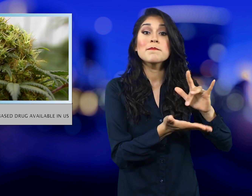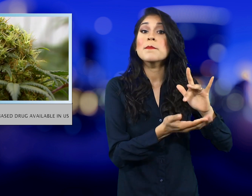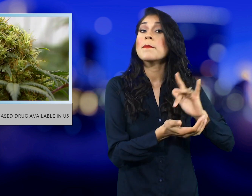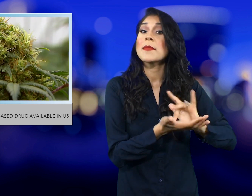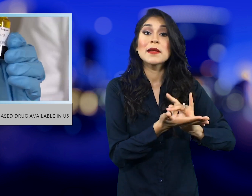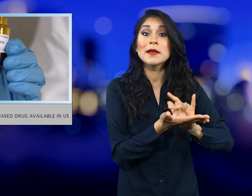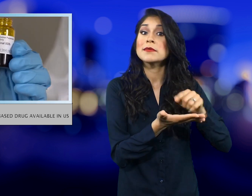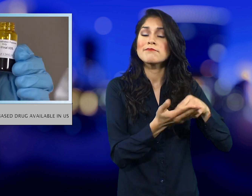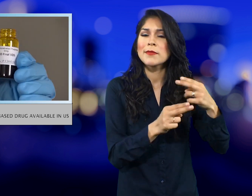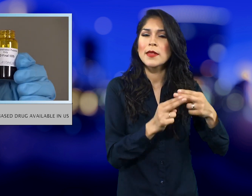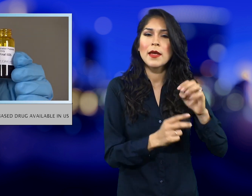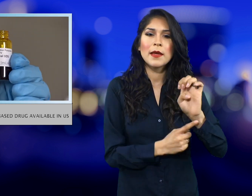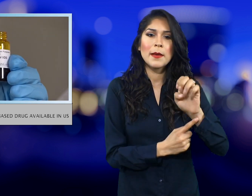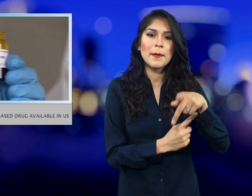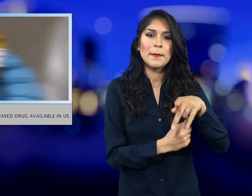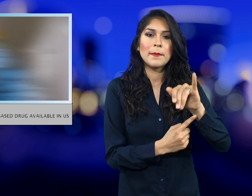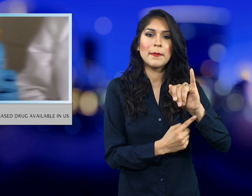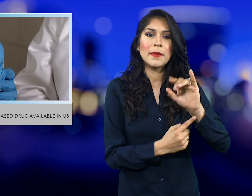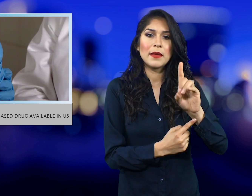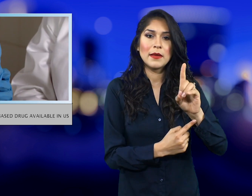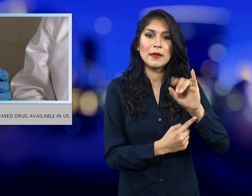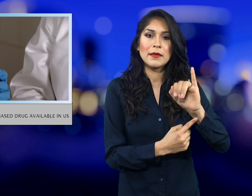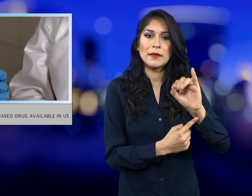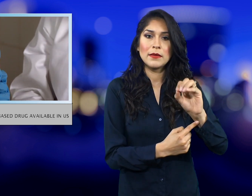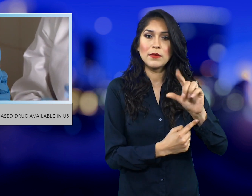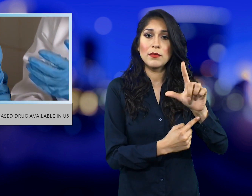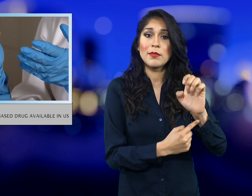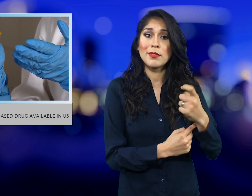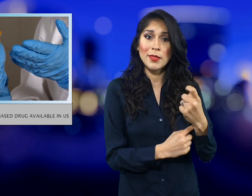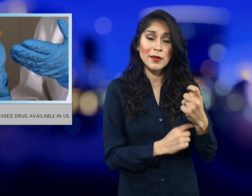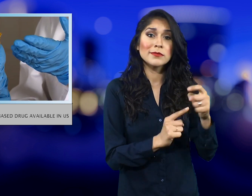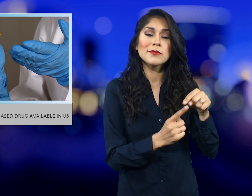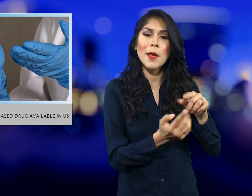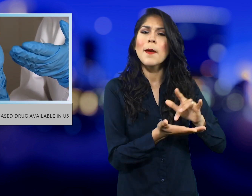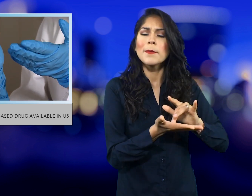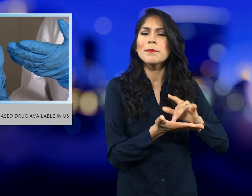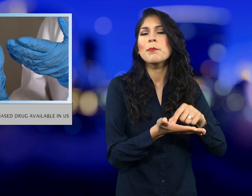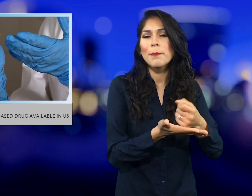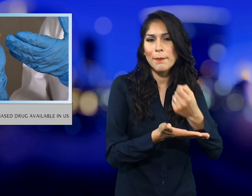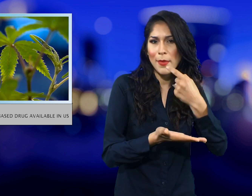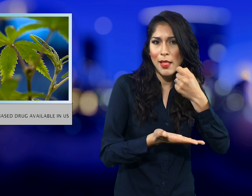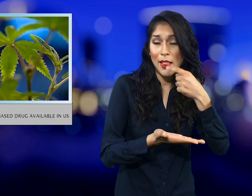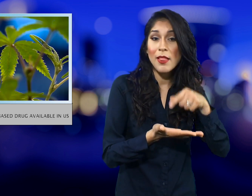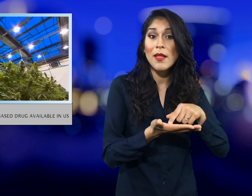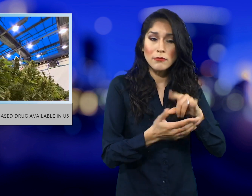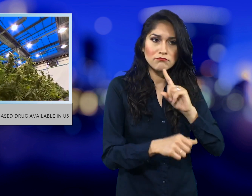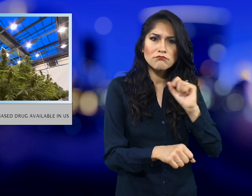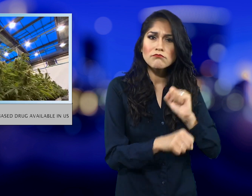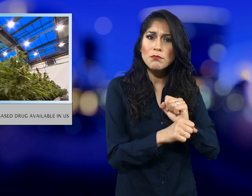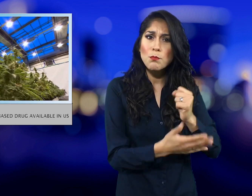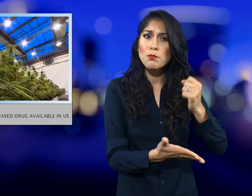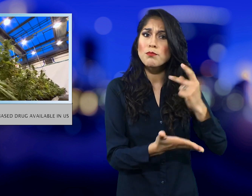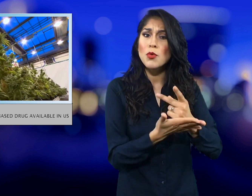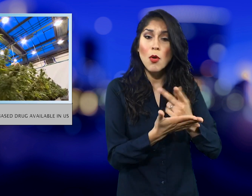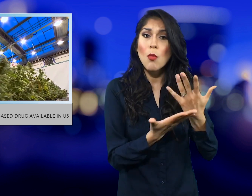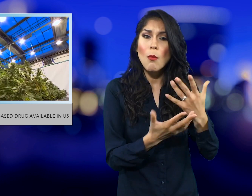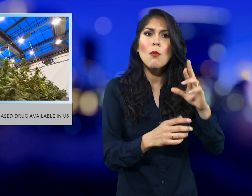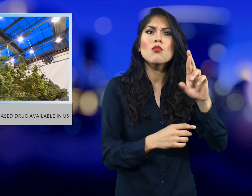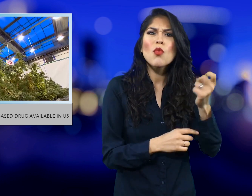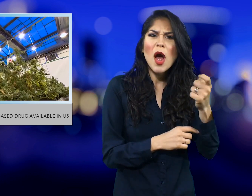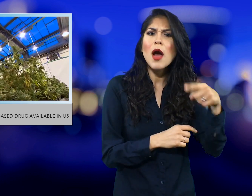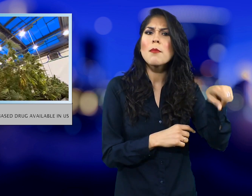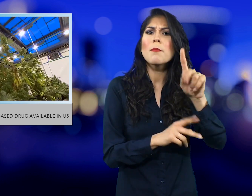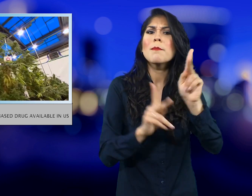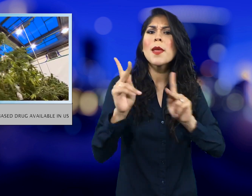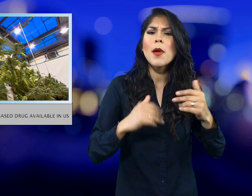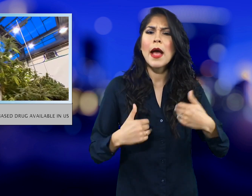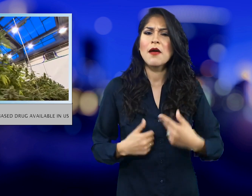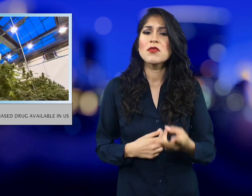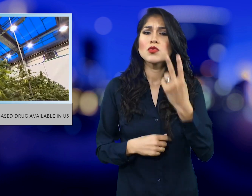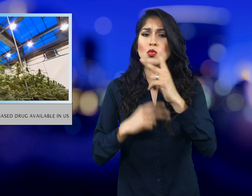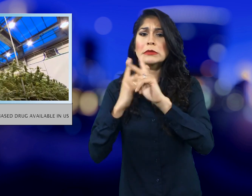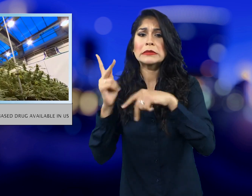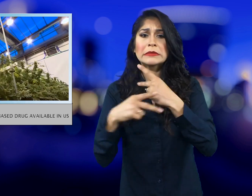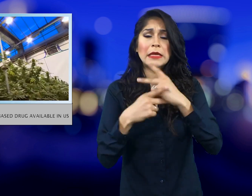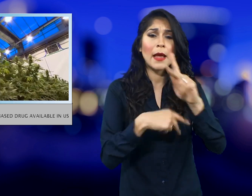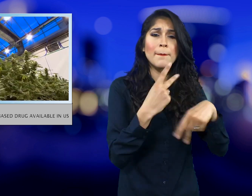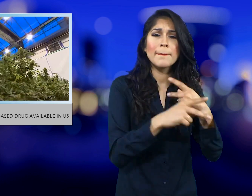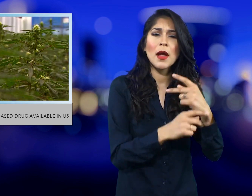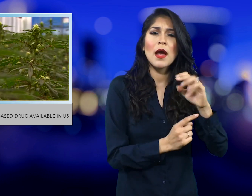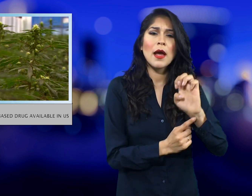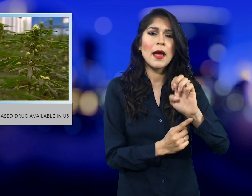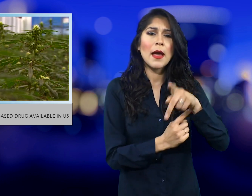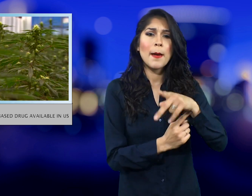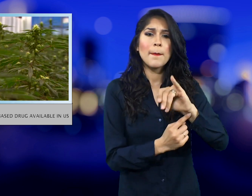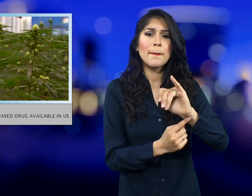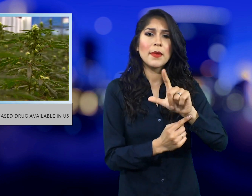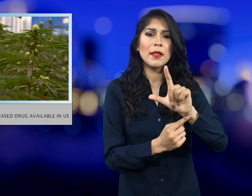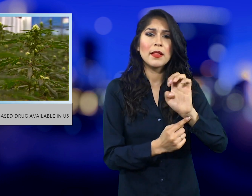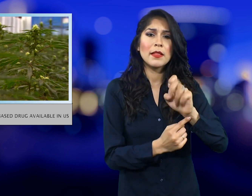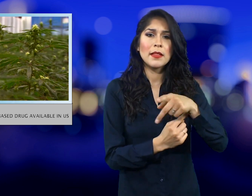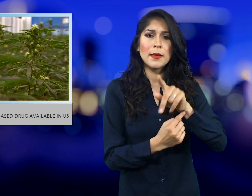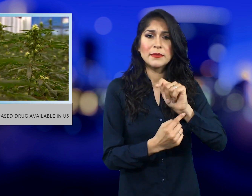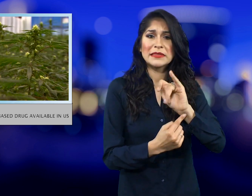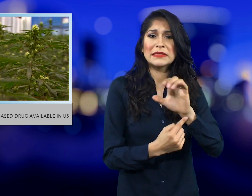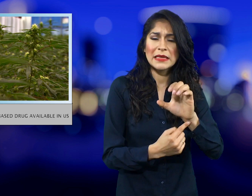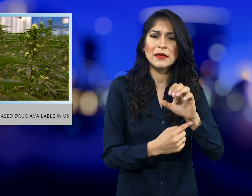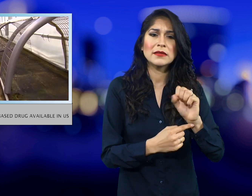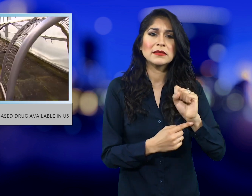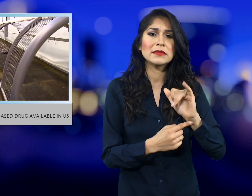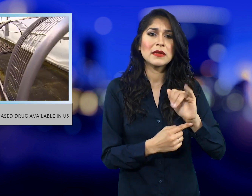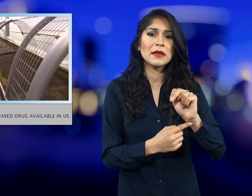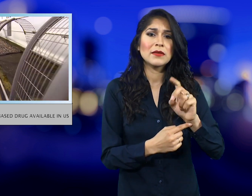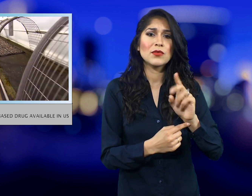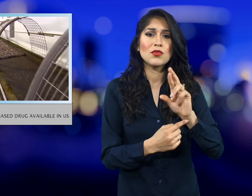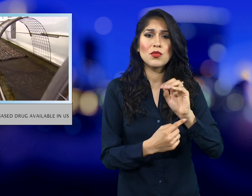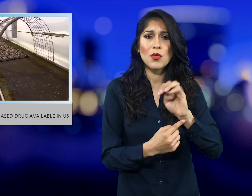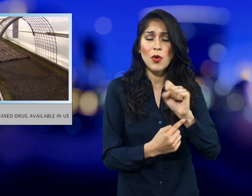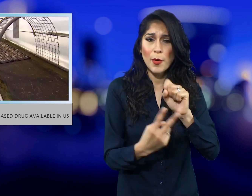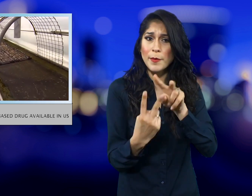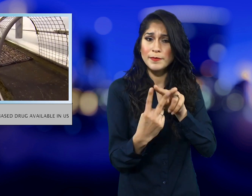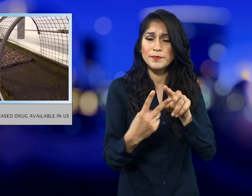Epidiolex is an oral solution officially approved for treating people with two types of epileptic